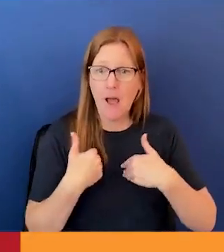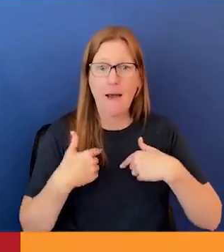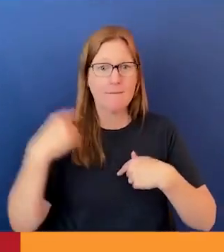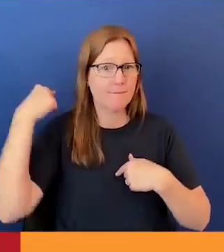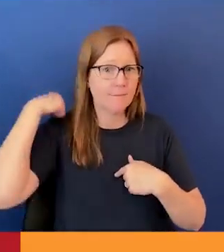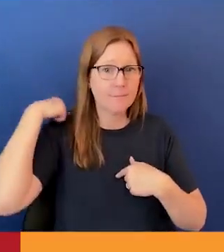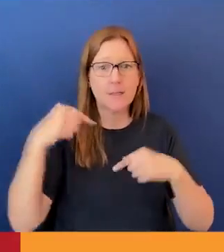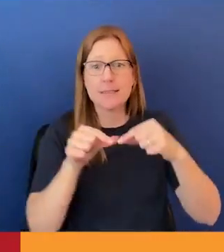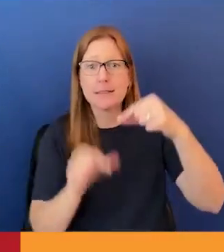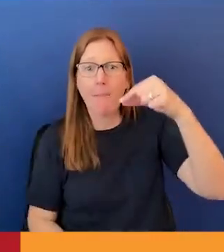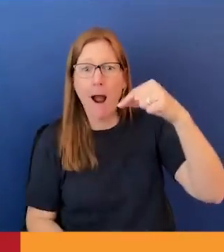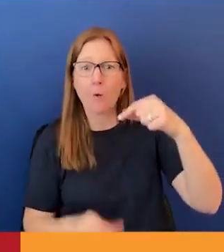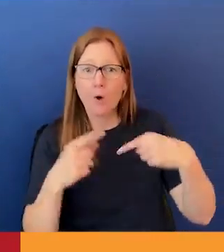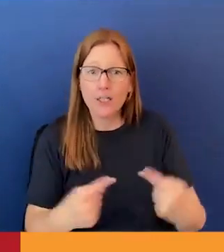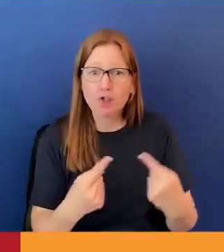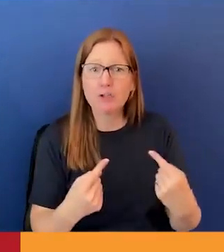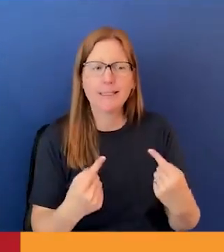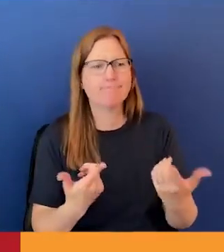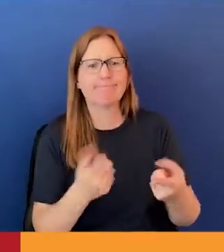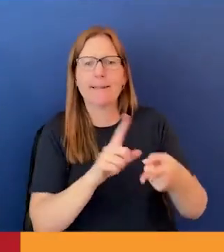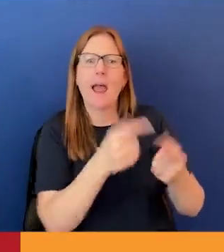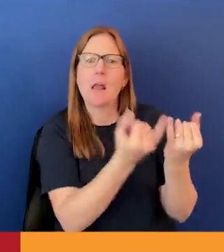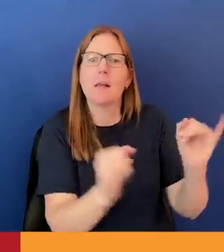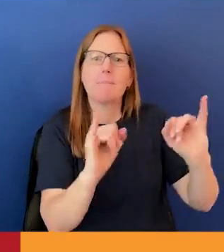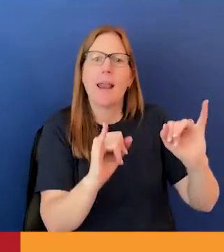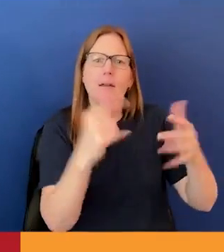of doing a lot of different daily activities of daily living for themselves.